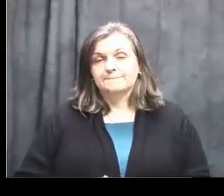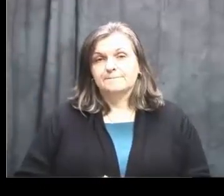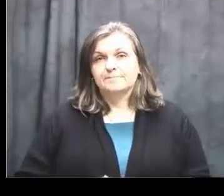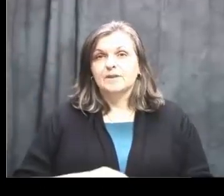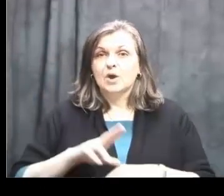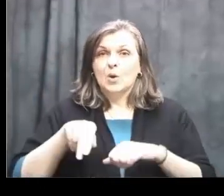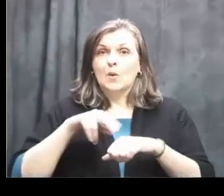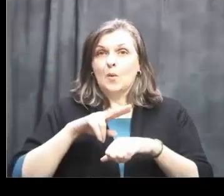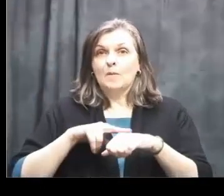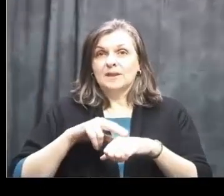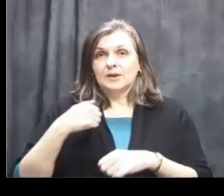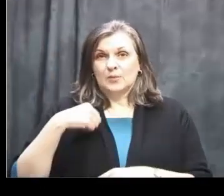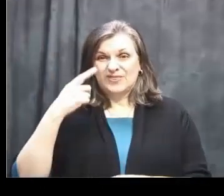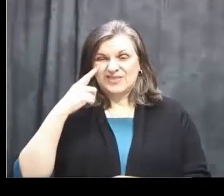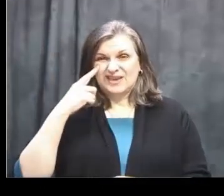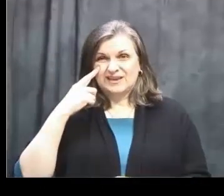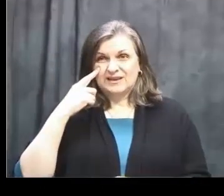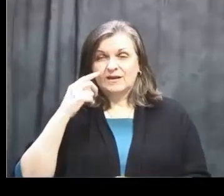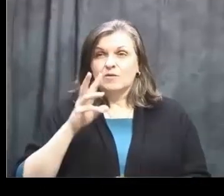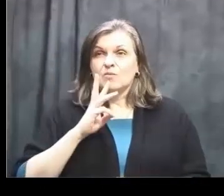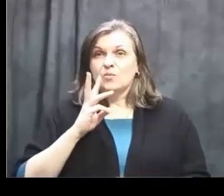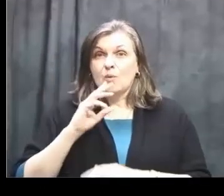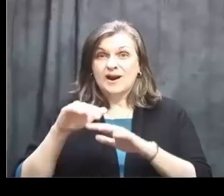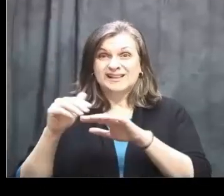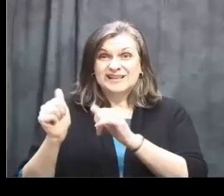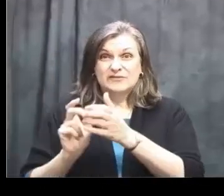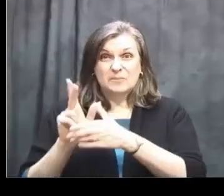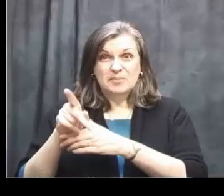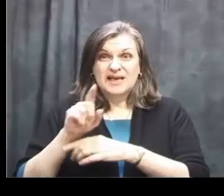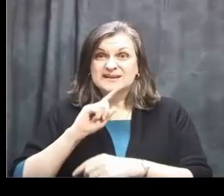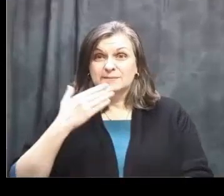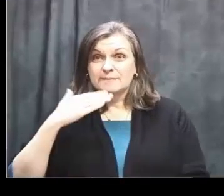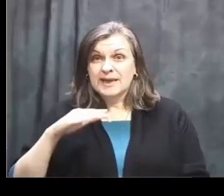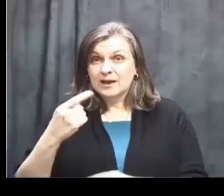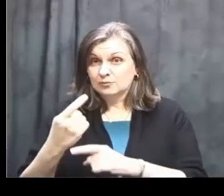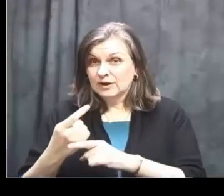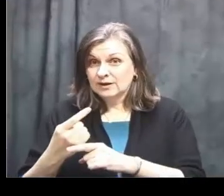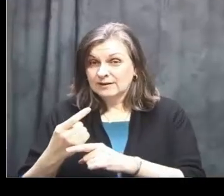under normal circumstances we would think about this is being bad -- right??